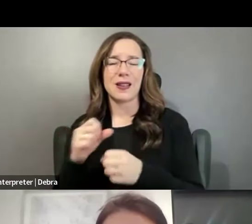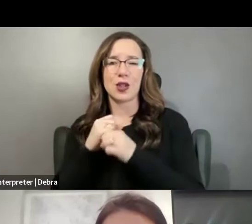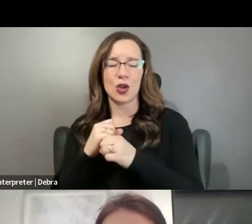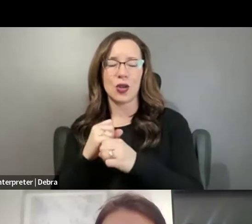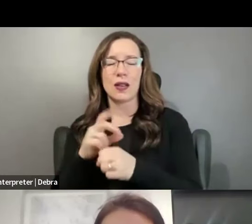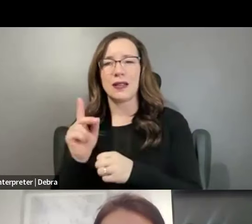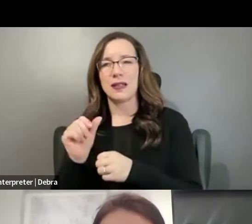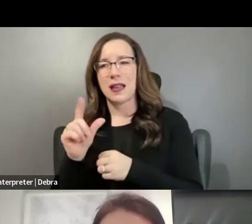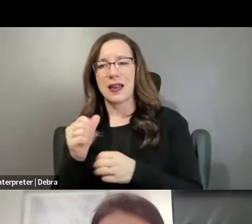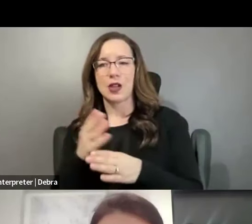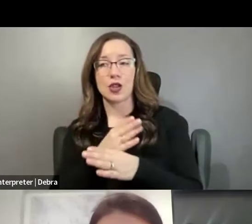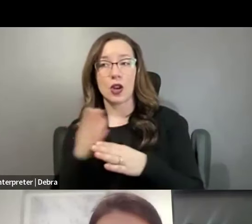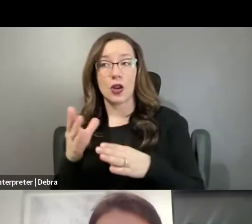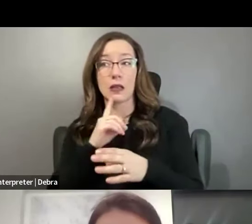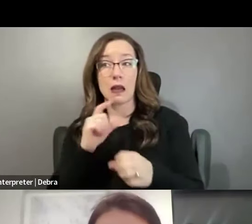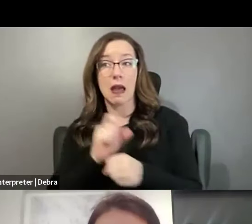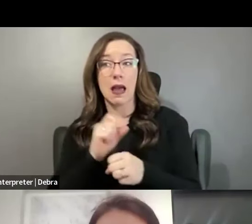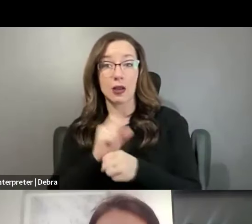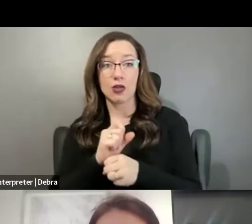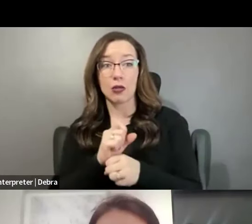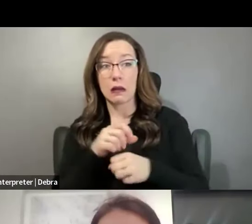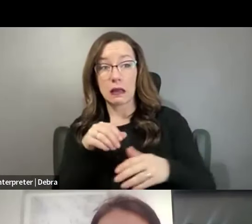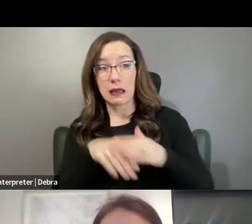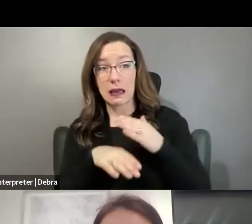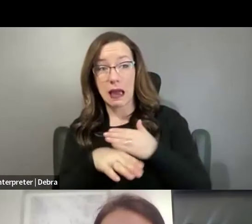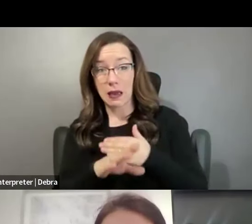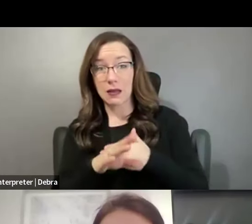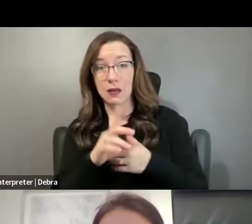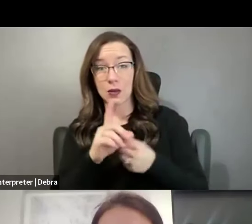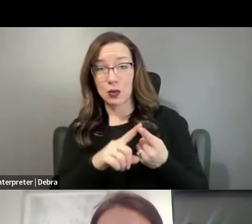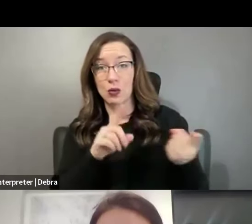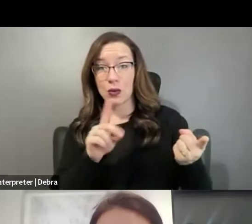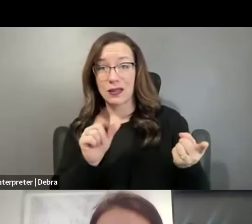be able to actually get access to the data is one